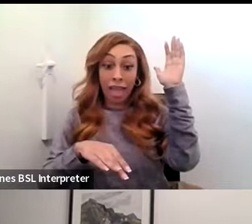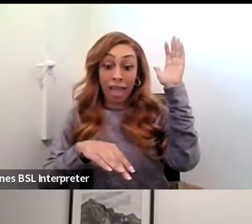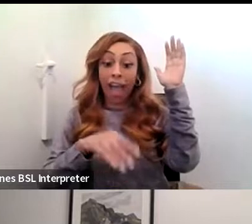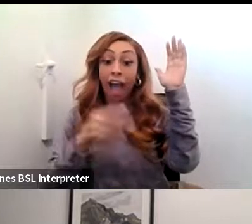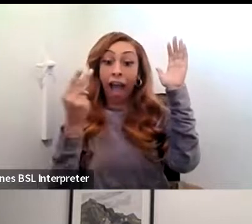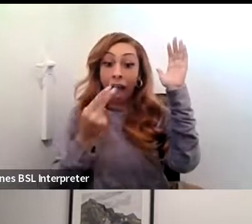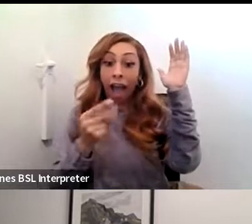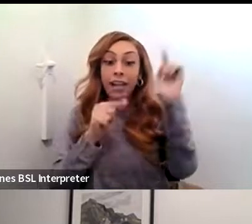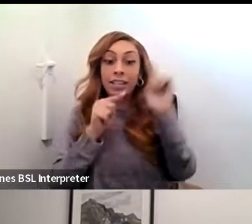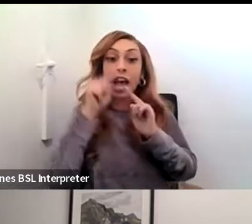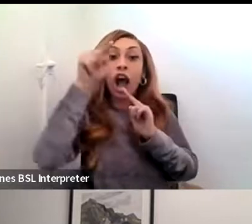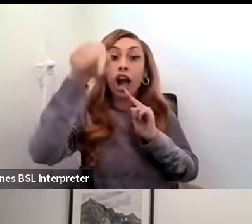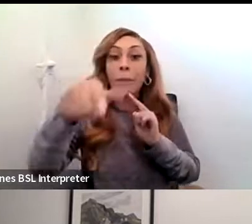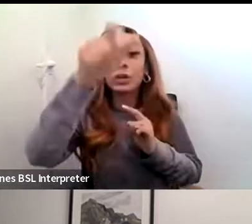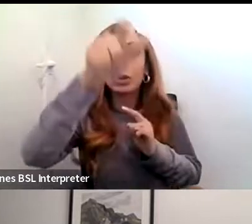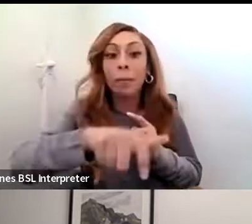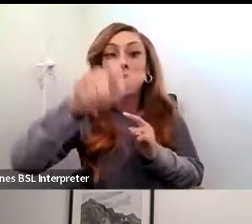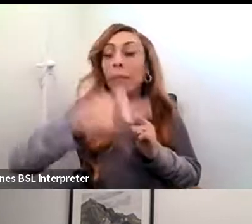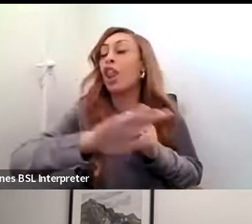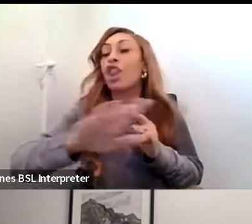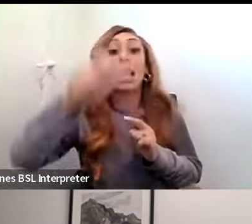and not people having to go to wherever art is.